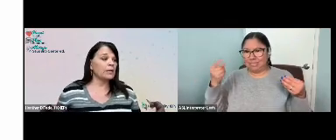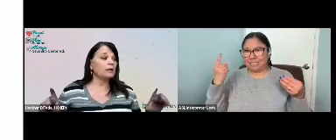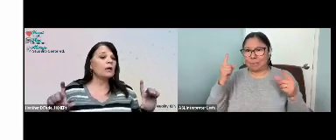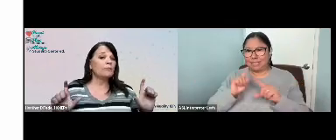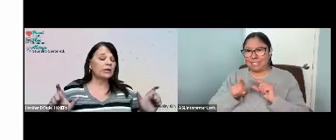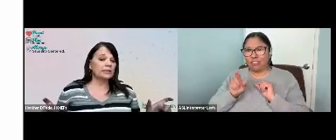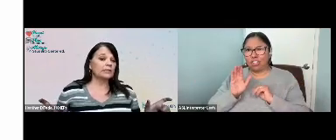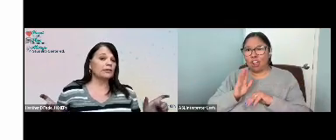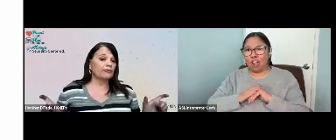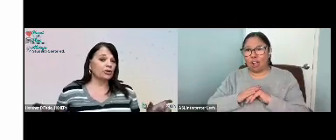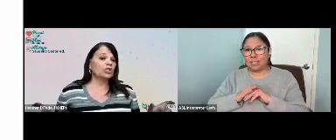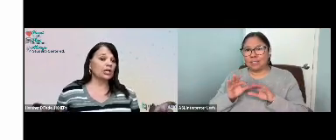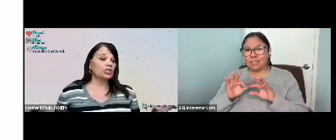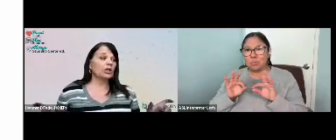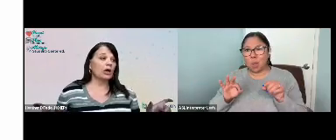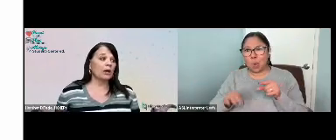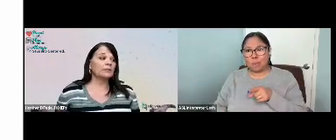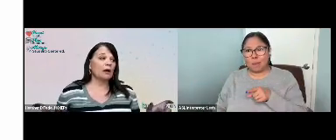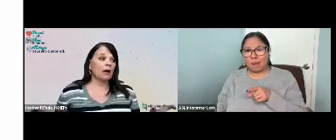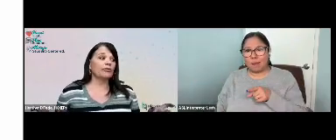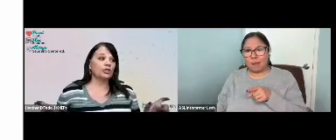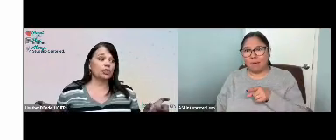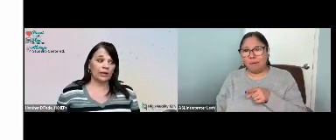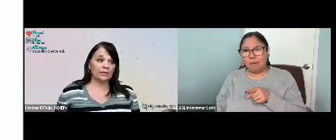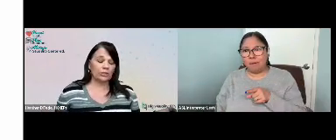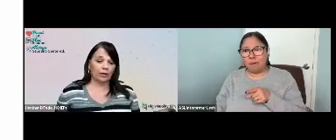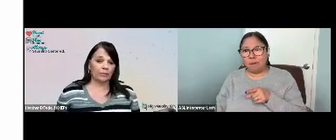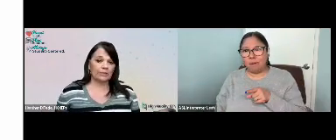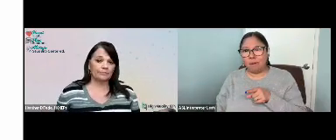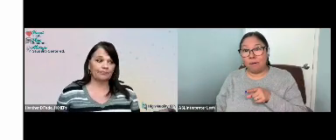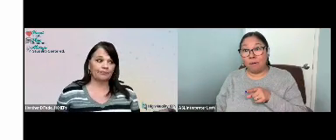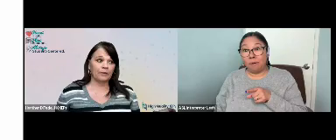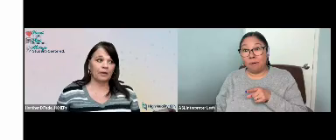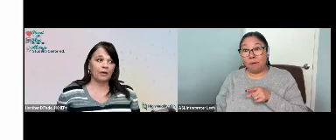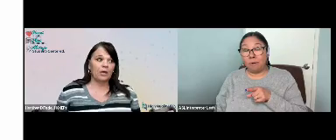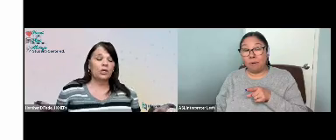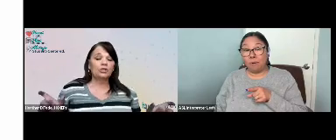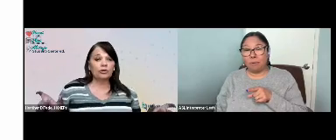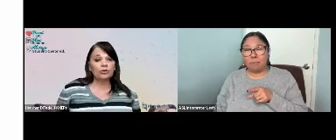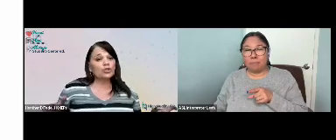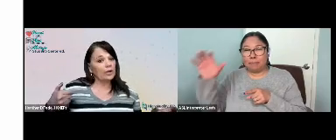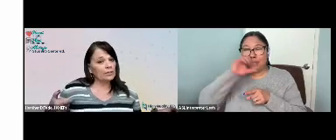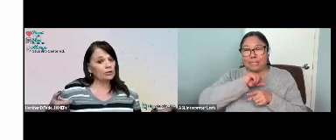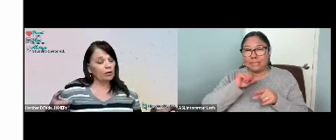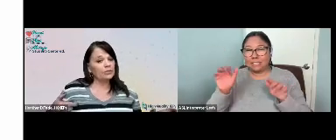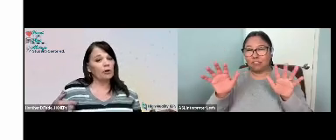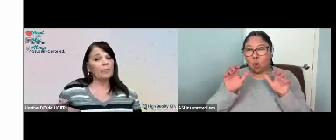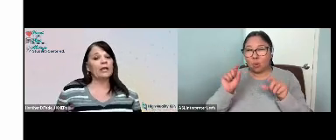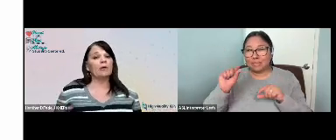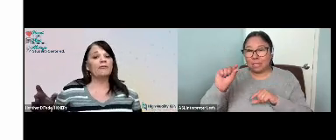requirement because the differentiation comes on the transcripts. So those transcripts are